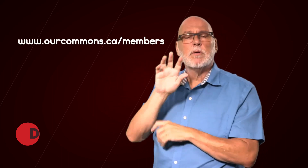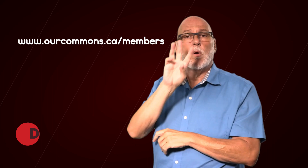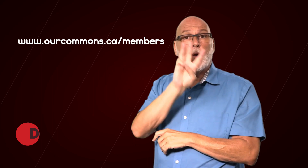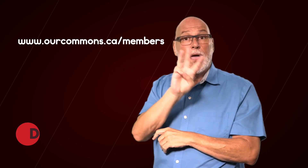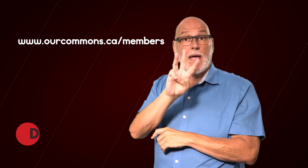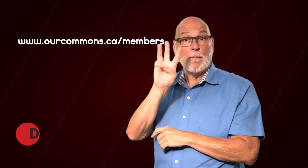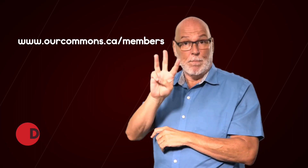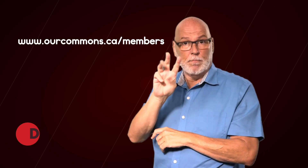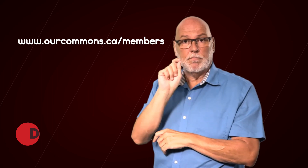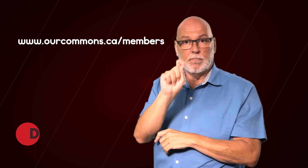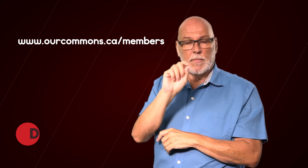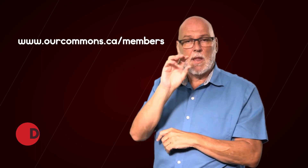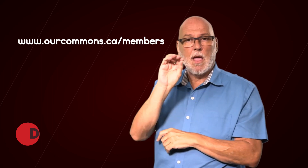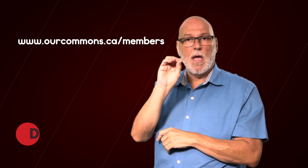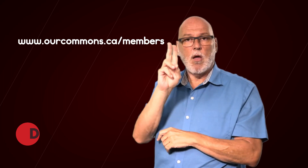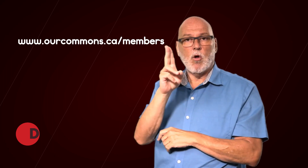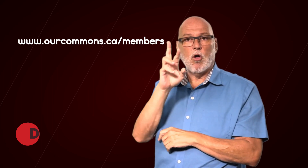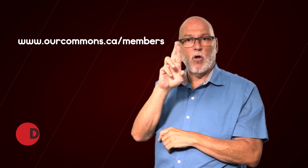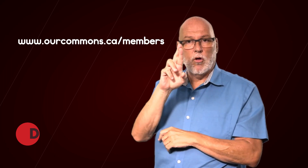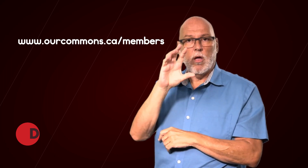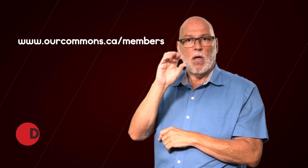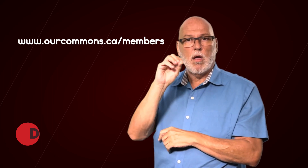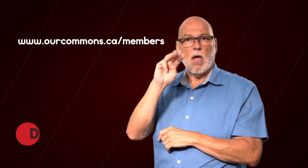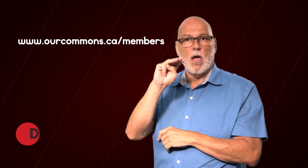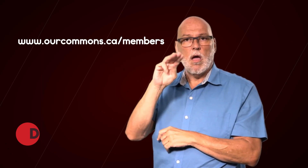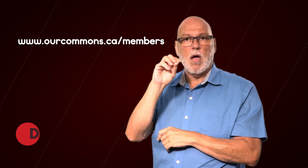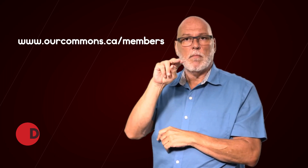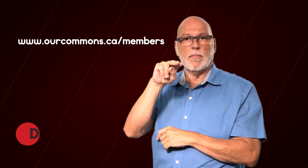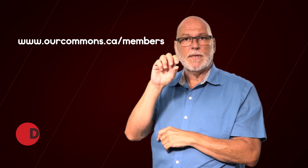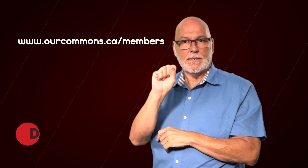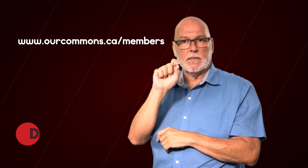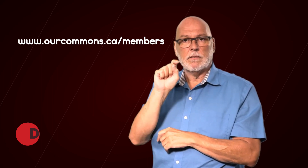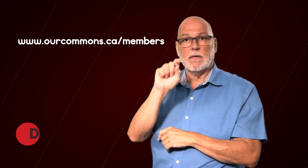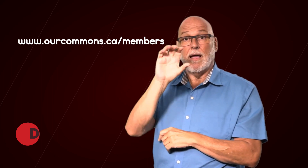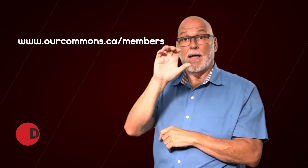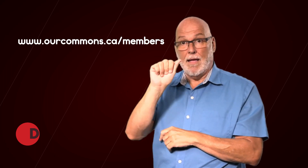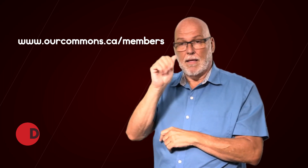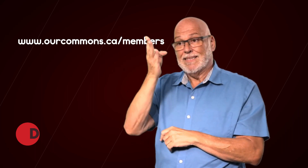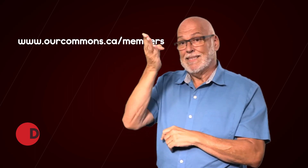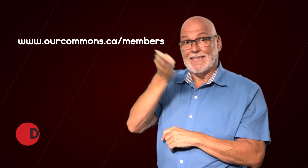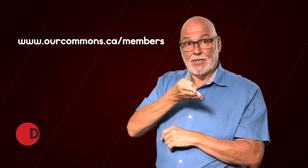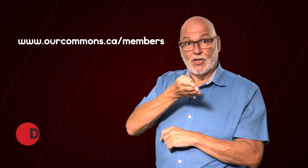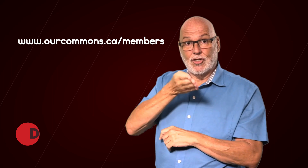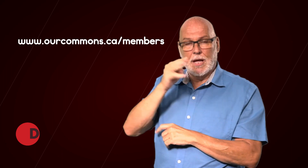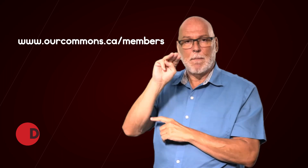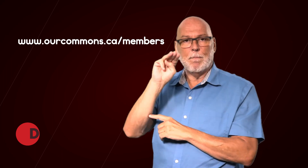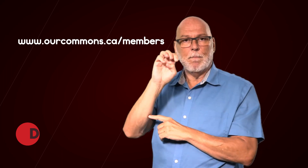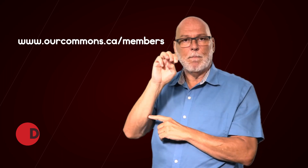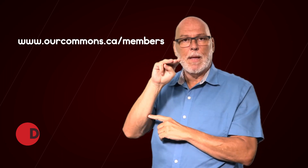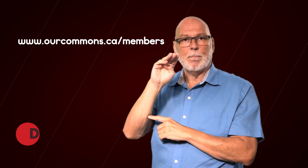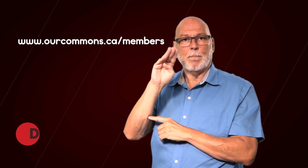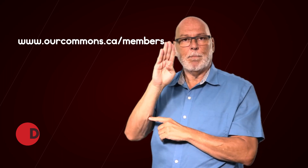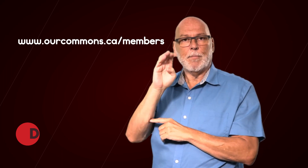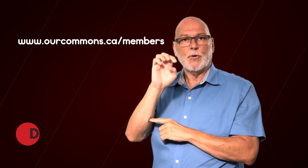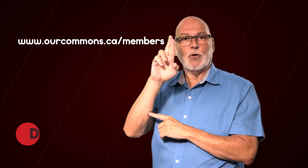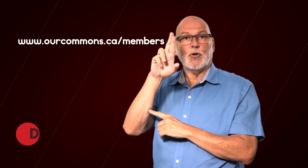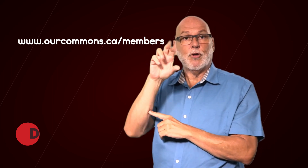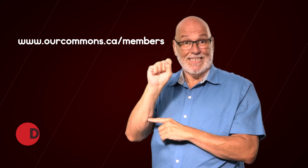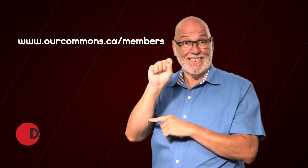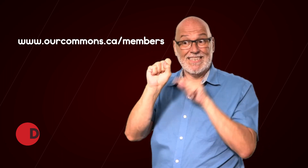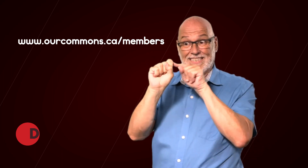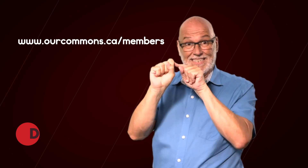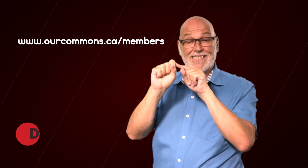www.ourcommons.ca/members